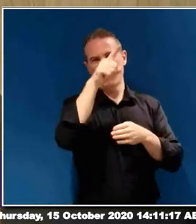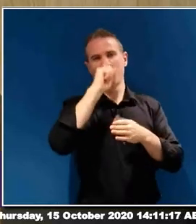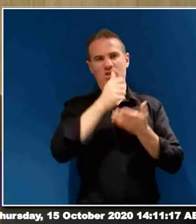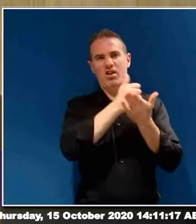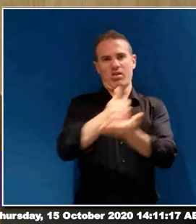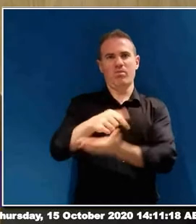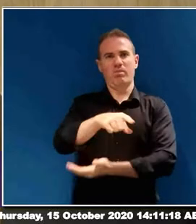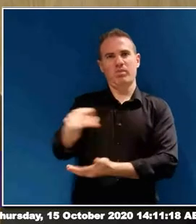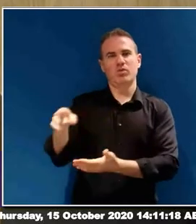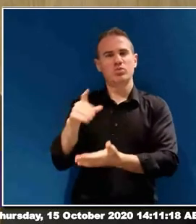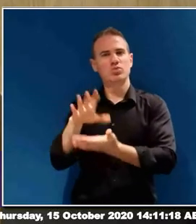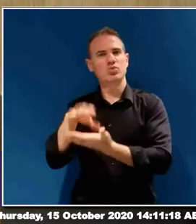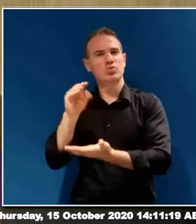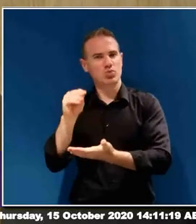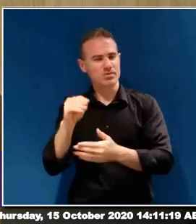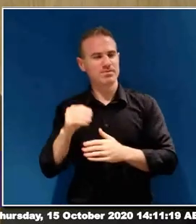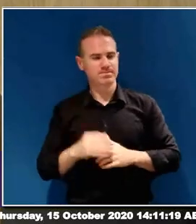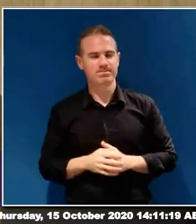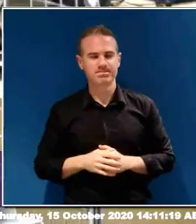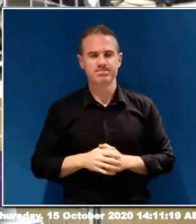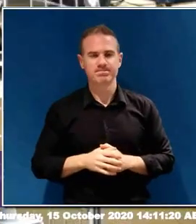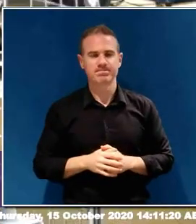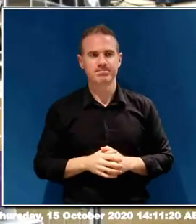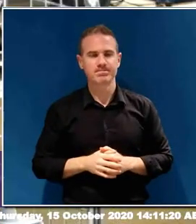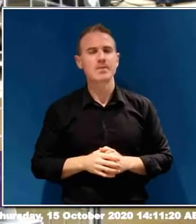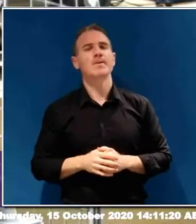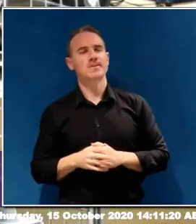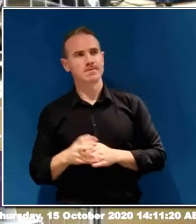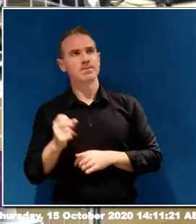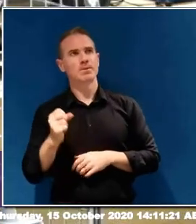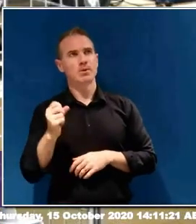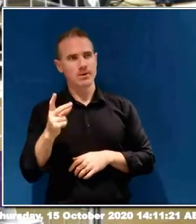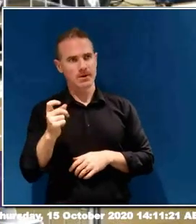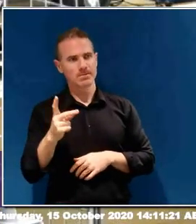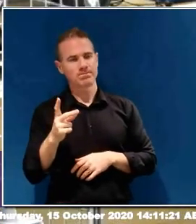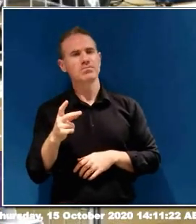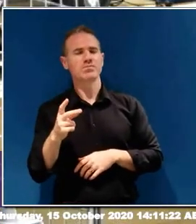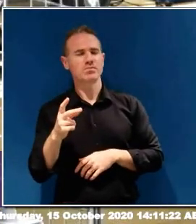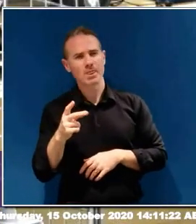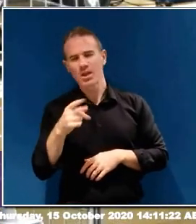Was it your - did you form the view in the course of your work as a senior